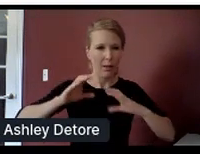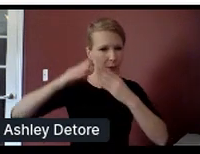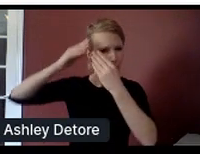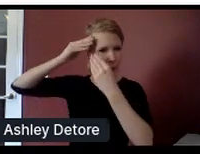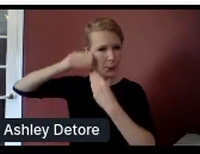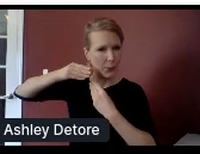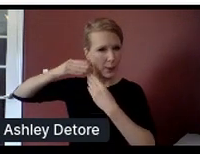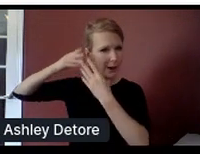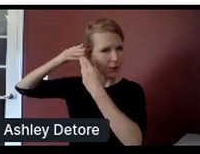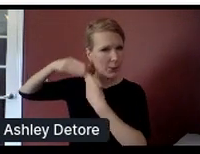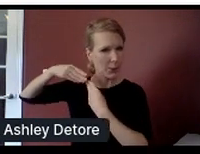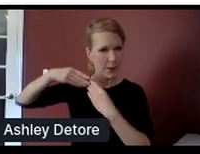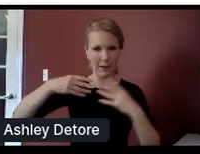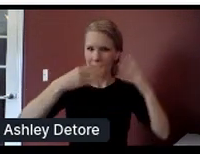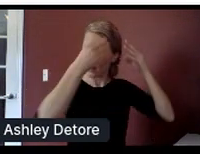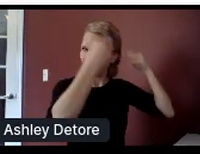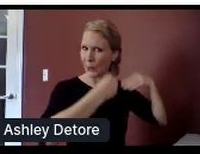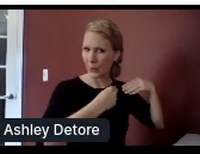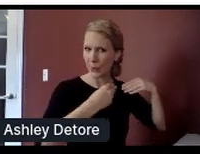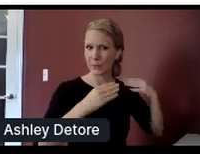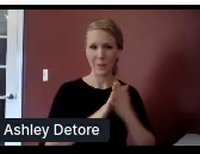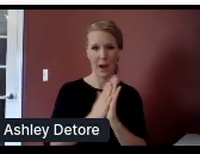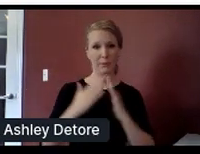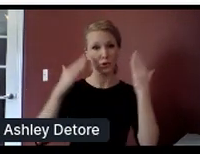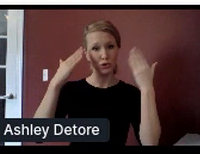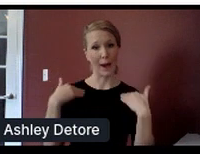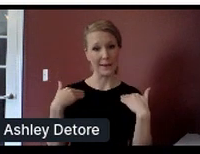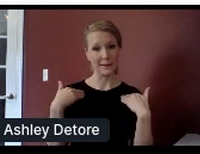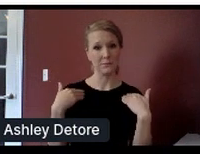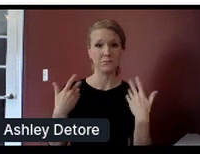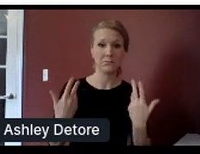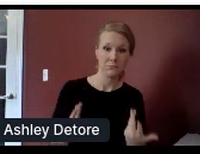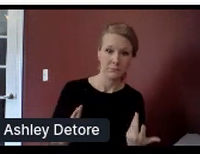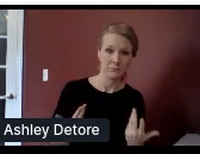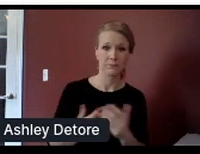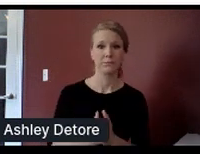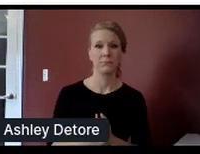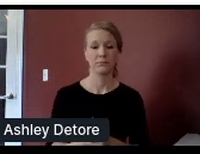And a lot of that comes from sort